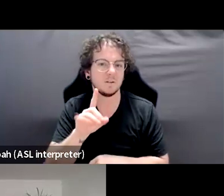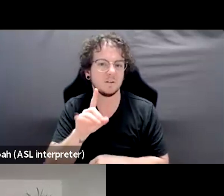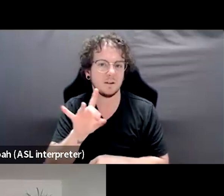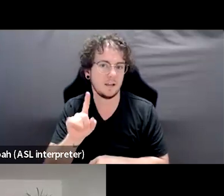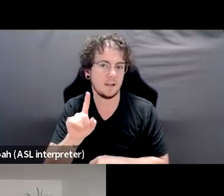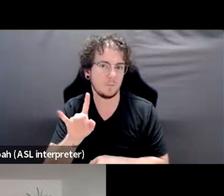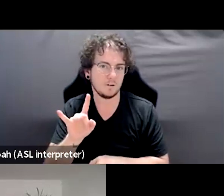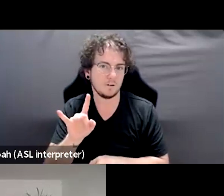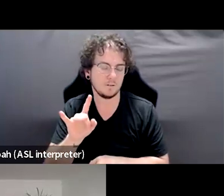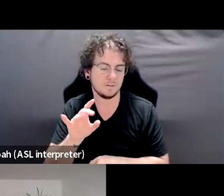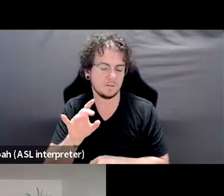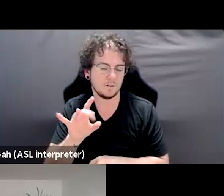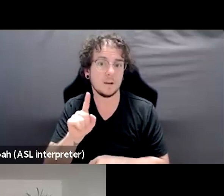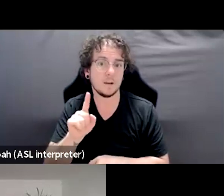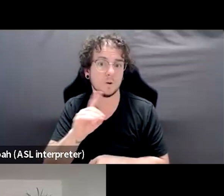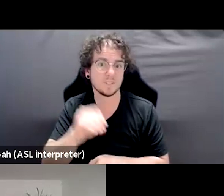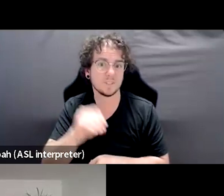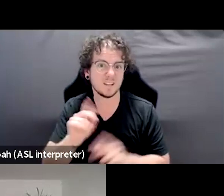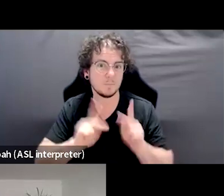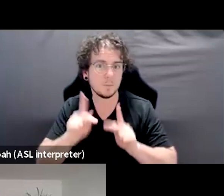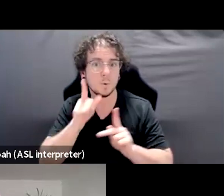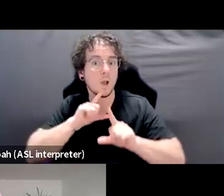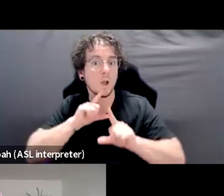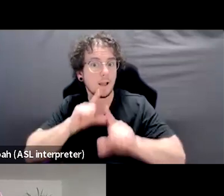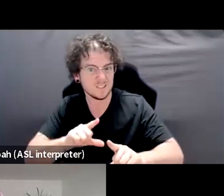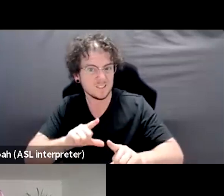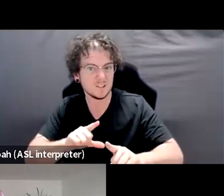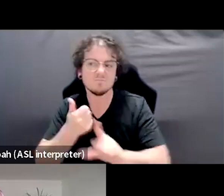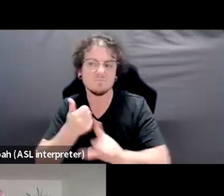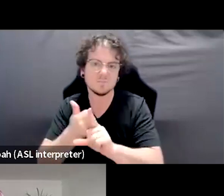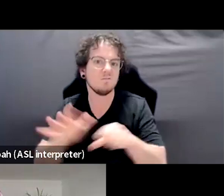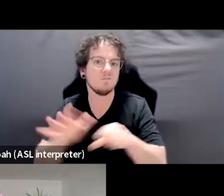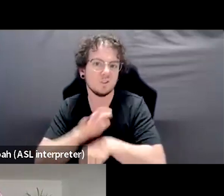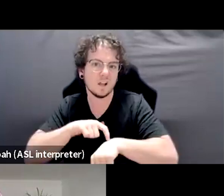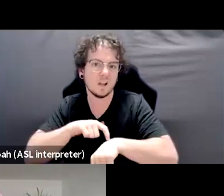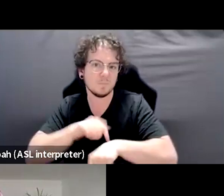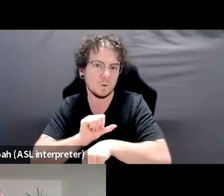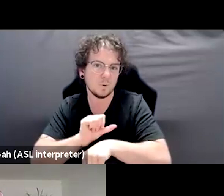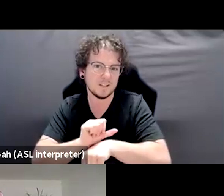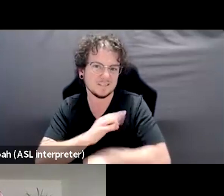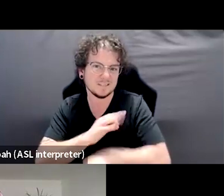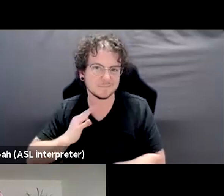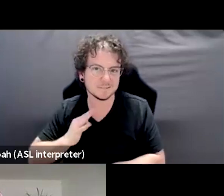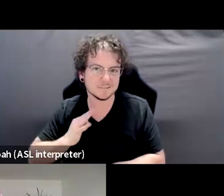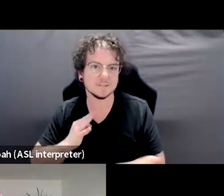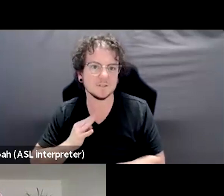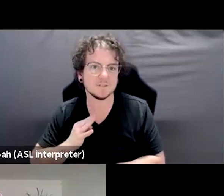who answered the survey were full-time employees. So, that was definitely accounted for most of the